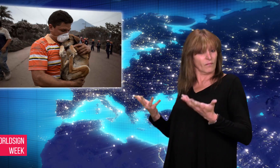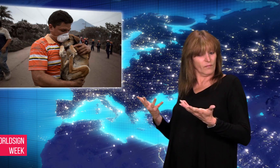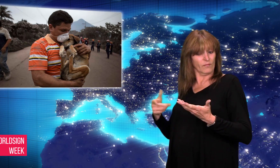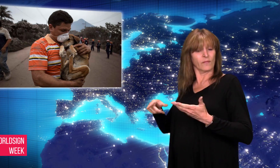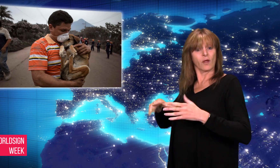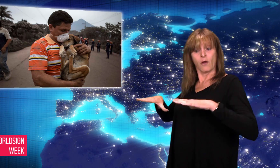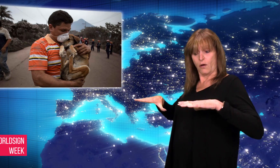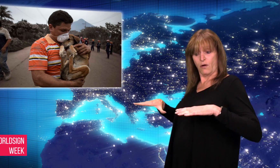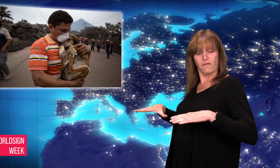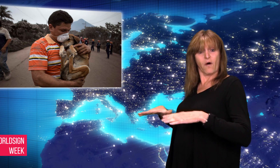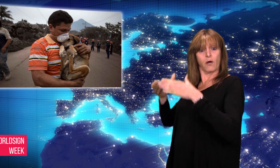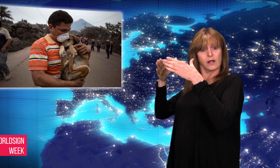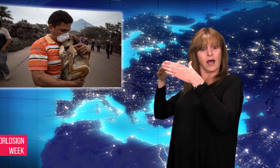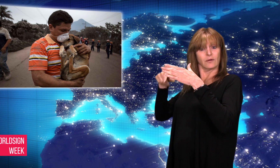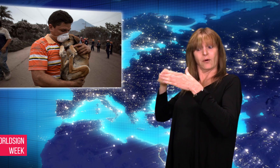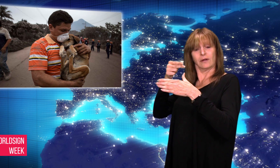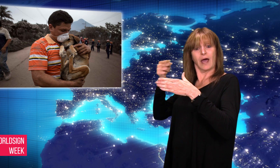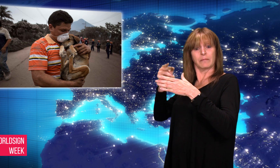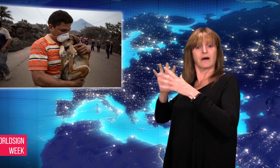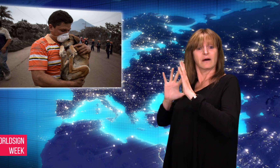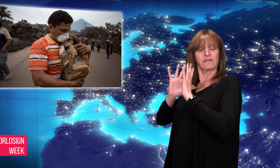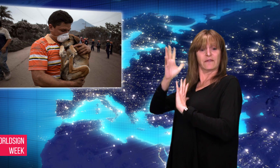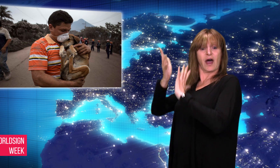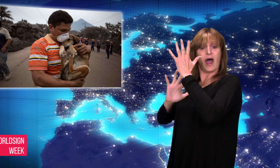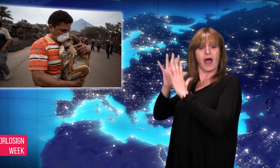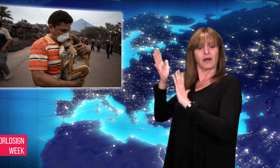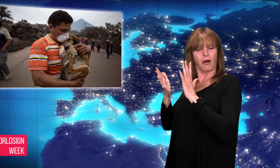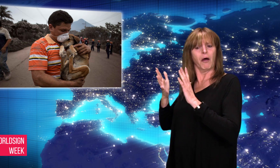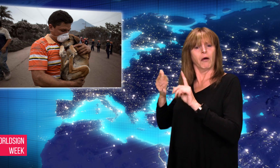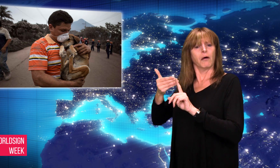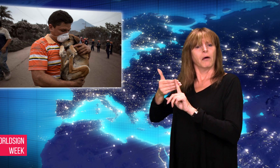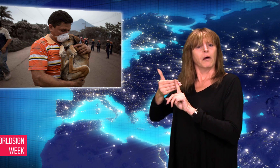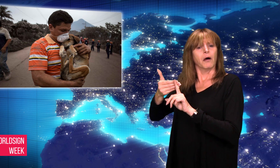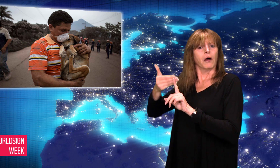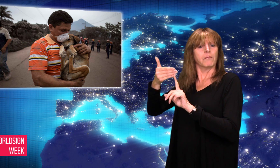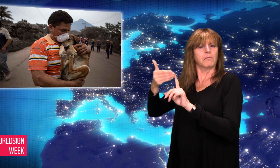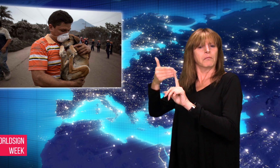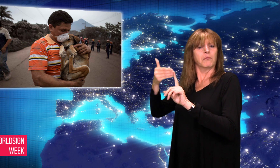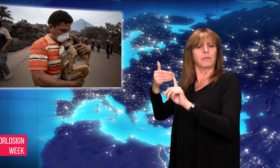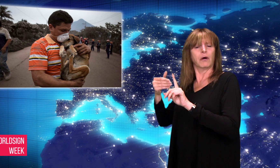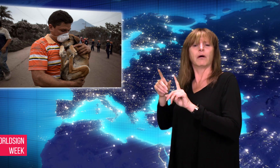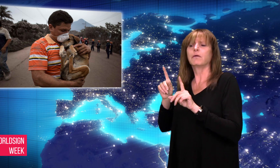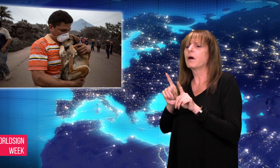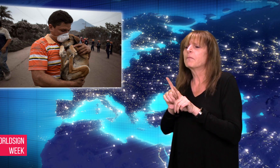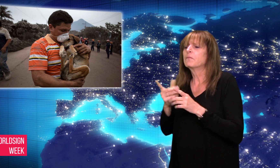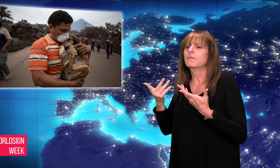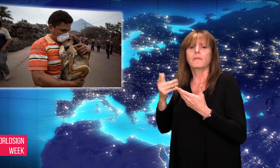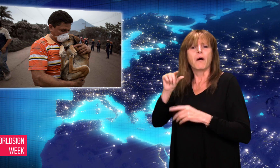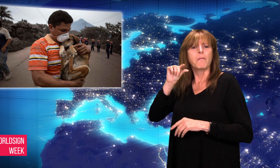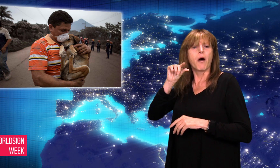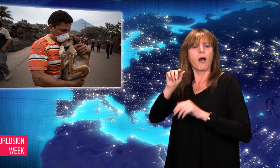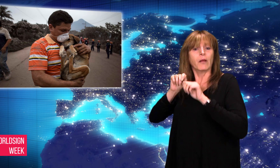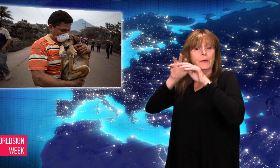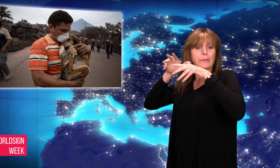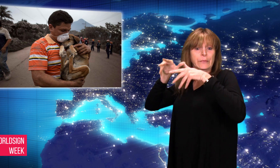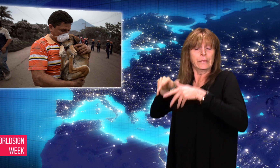Although the Volcano of Fire had minor eruptions over the years, no